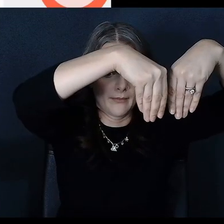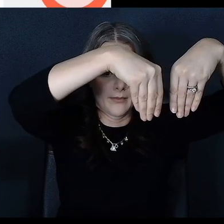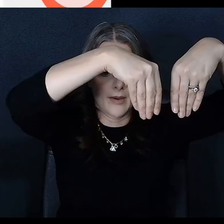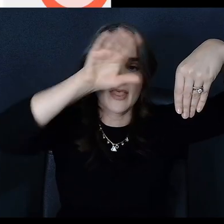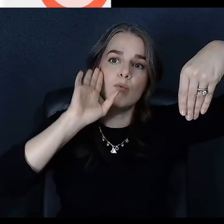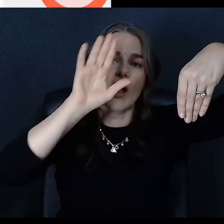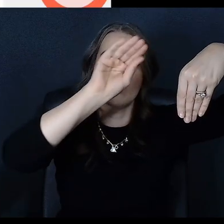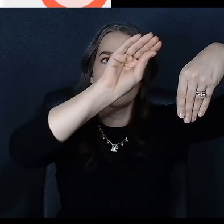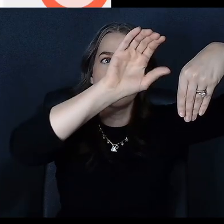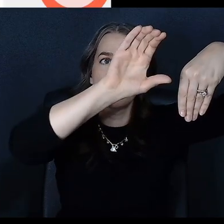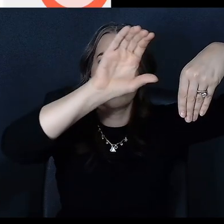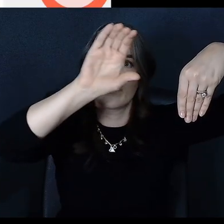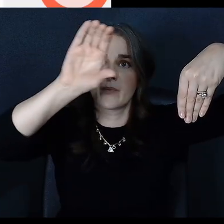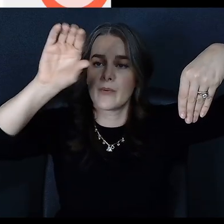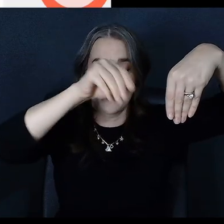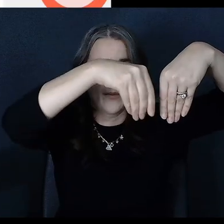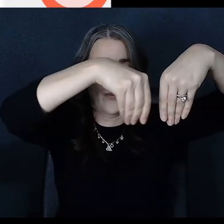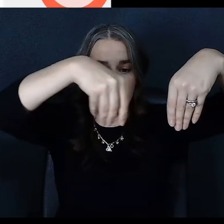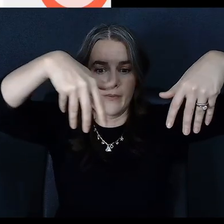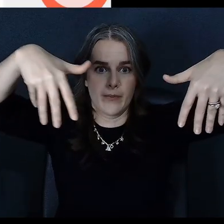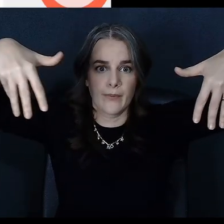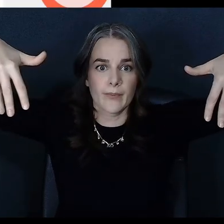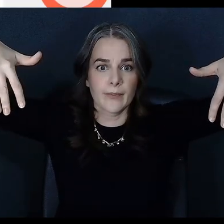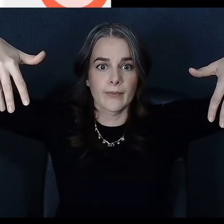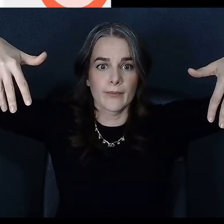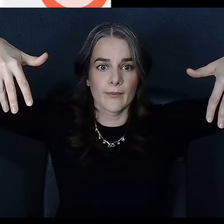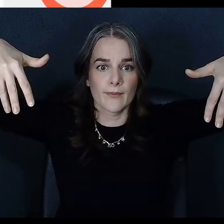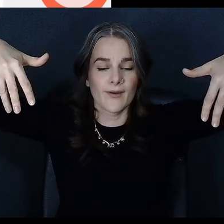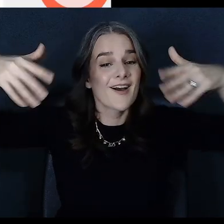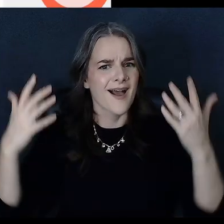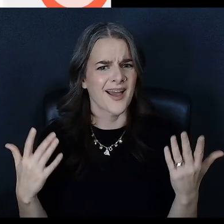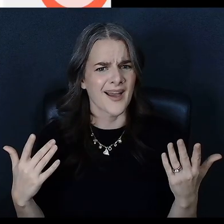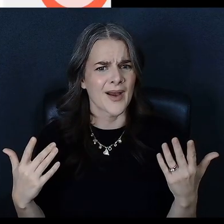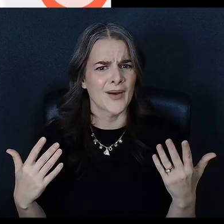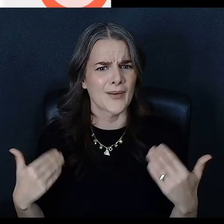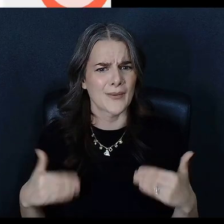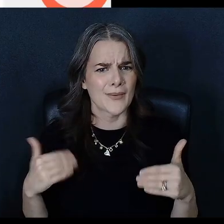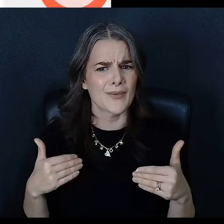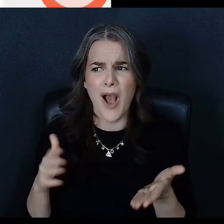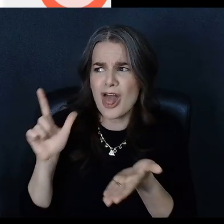In my mind, that's fairly low tech. That's all about just putting batteries in it and using the app on your phone.